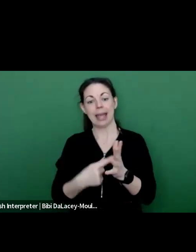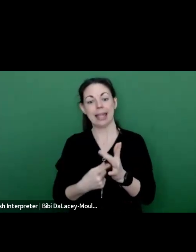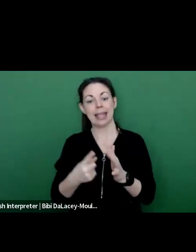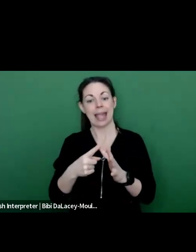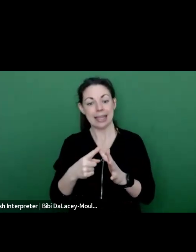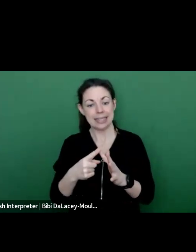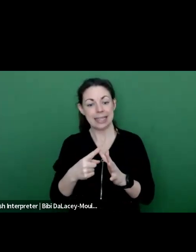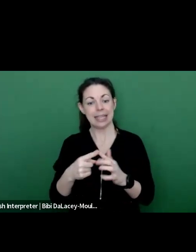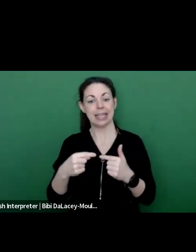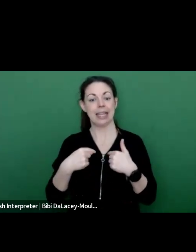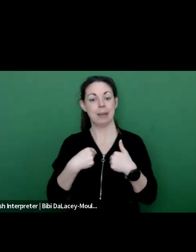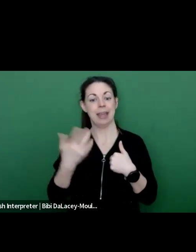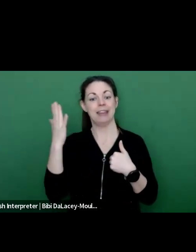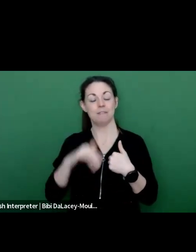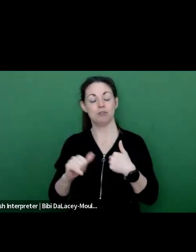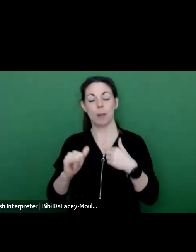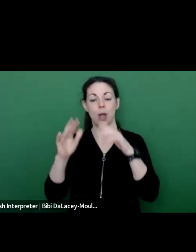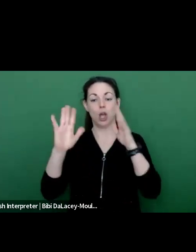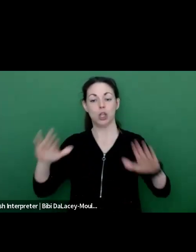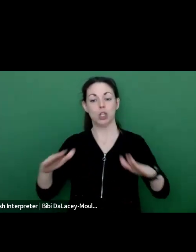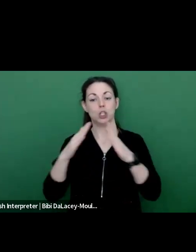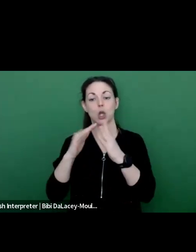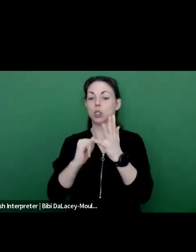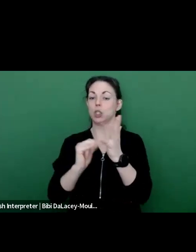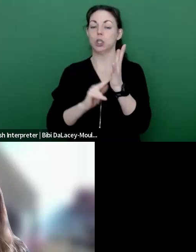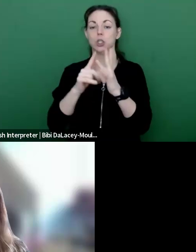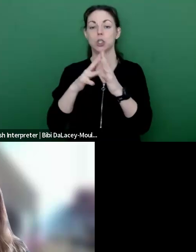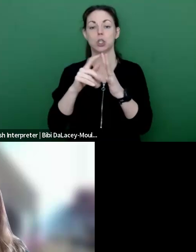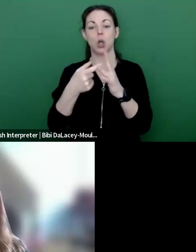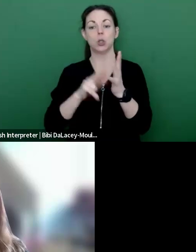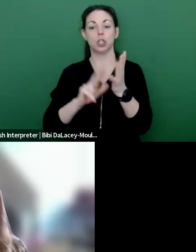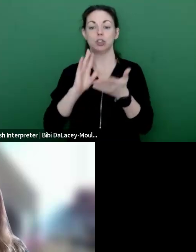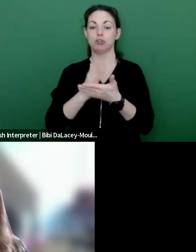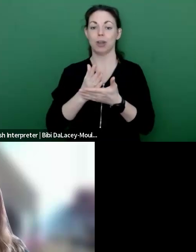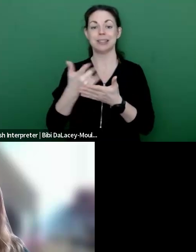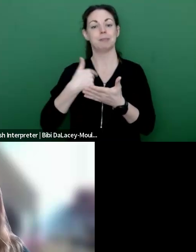I'm from the Snowdon Trust. I'm the communications and fundraising officer.